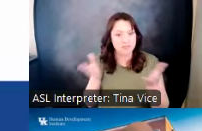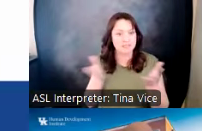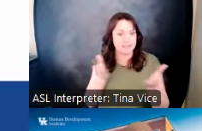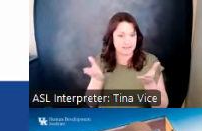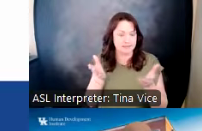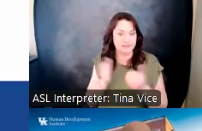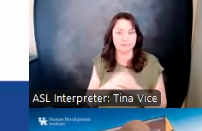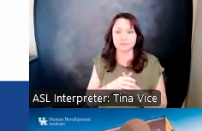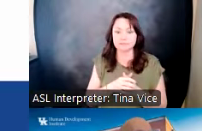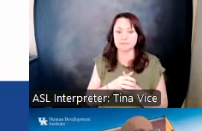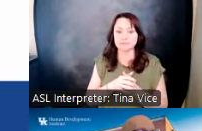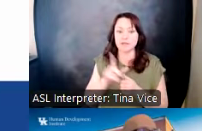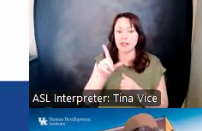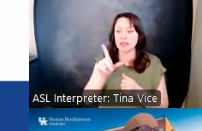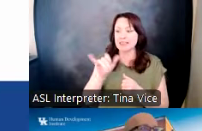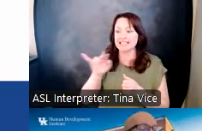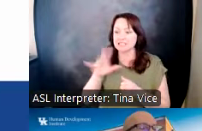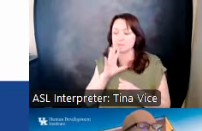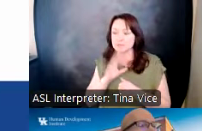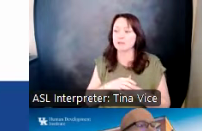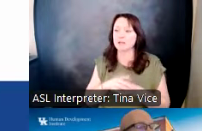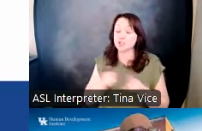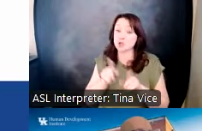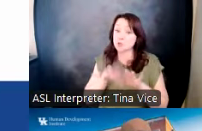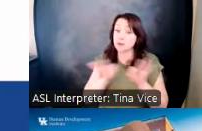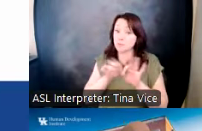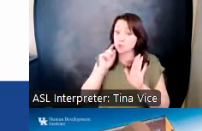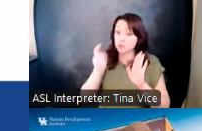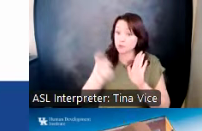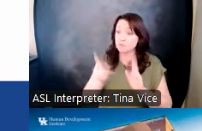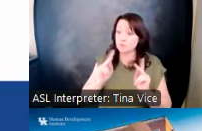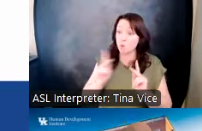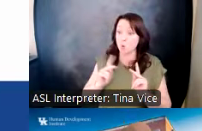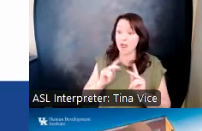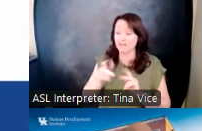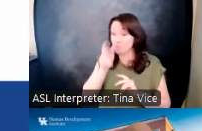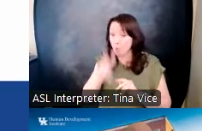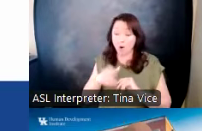here that these poor health outcomes experienced by people with disability and particularly Kentuckians with